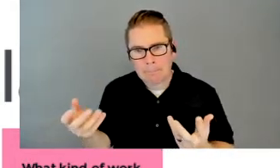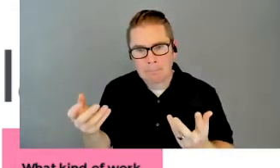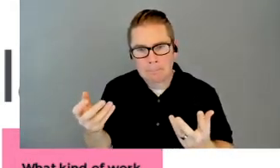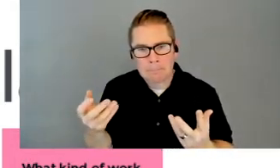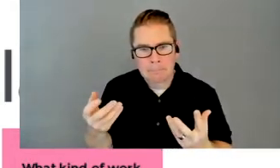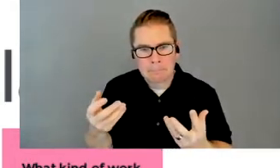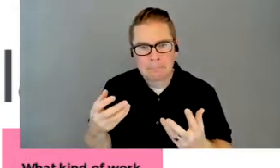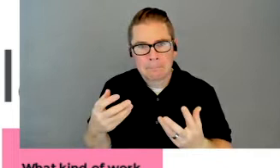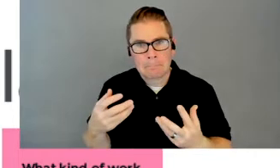you need assignments. My phone